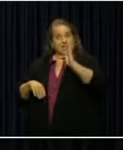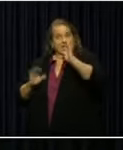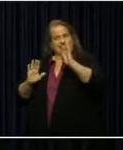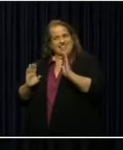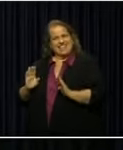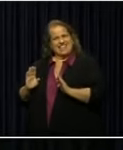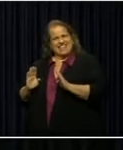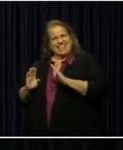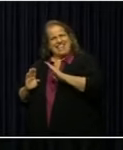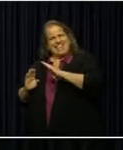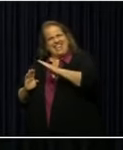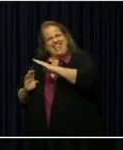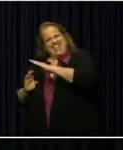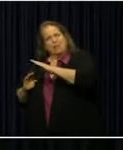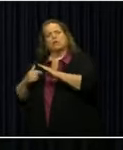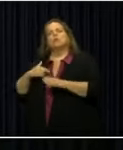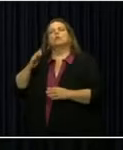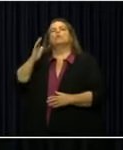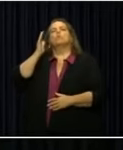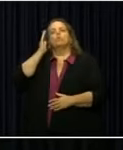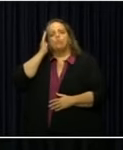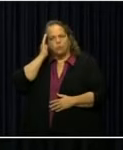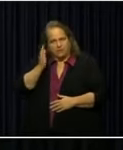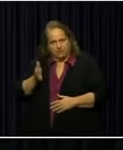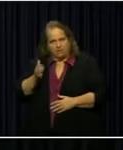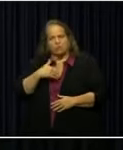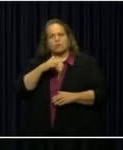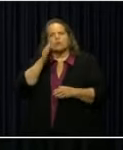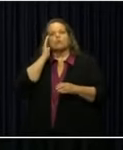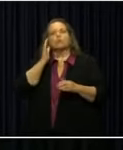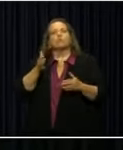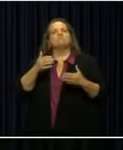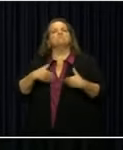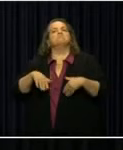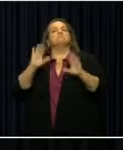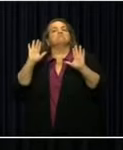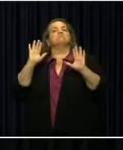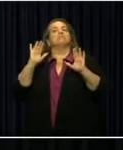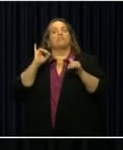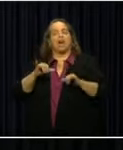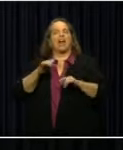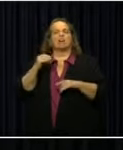WITH ALL THE NOISE OUT THERE, THAT WE REMAIN AS COMMITTED AS